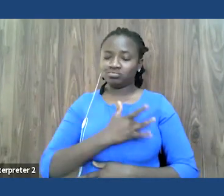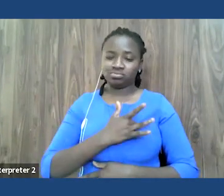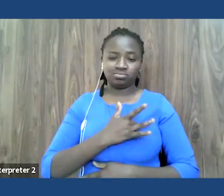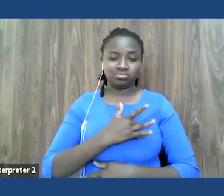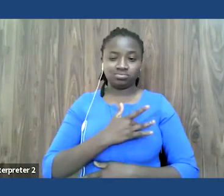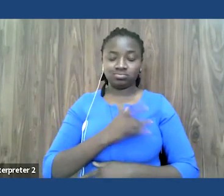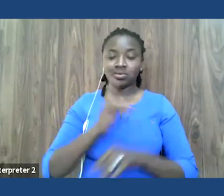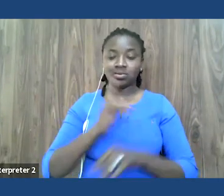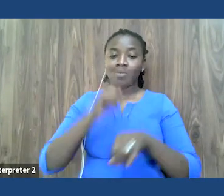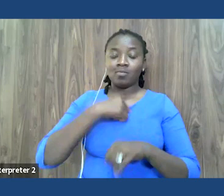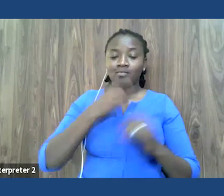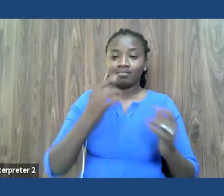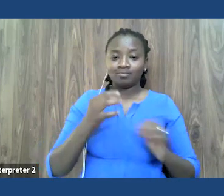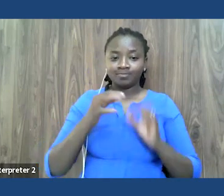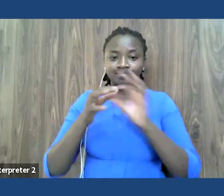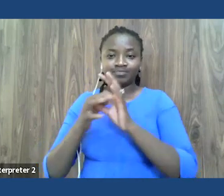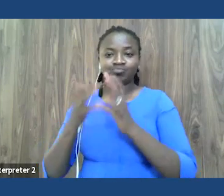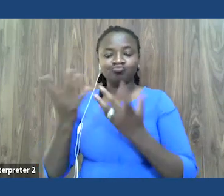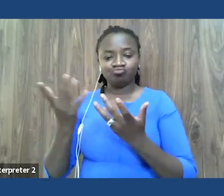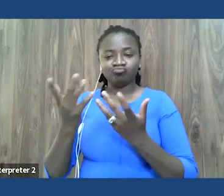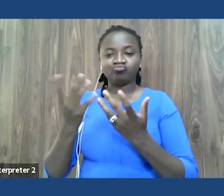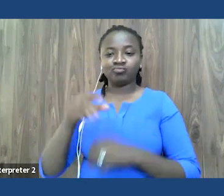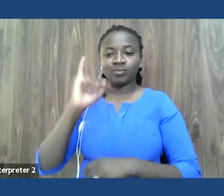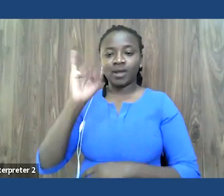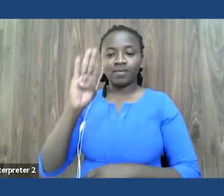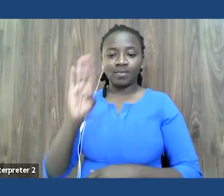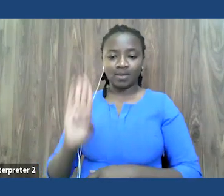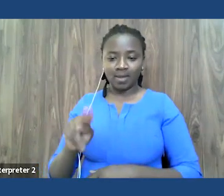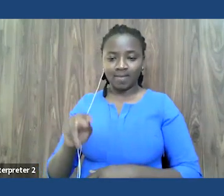don't use the IBM, I say I graduated from IBM.